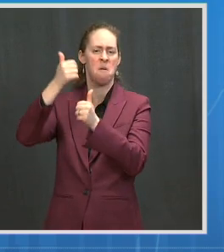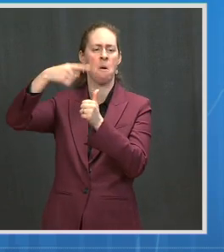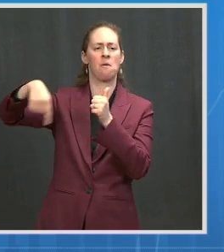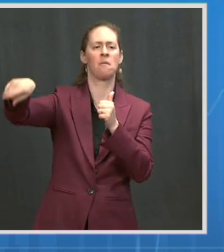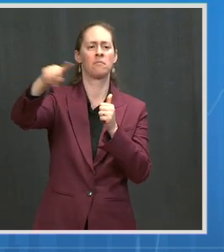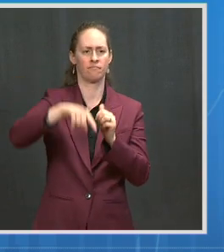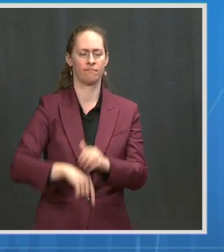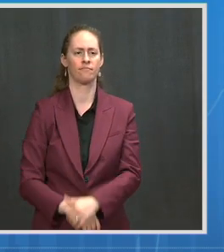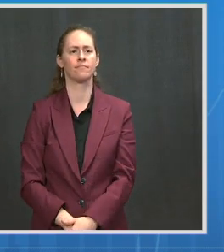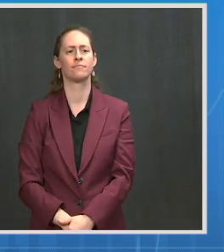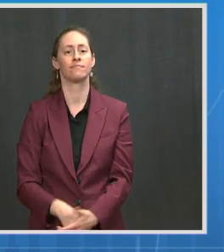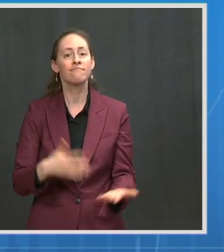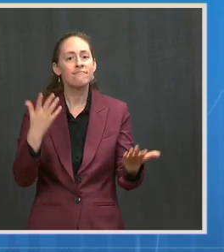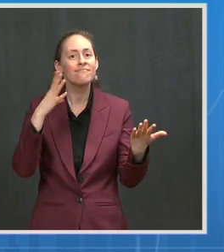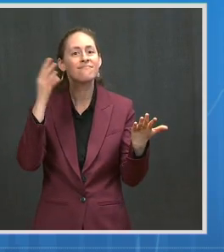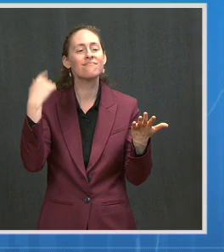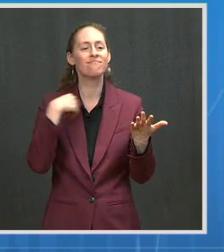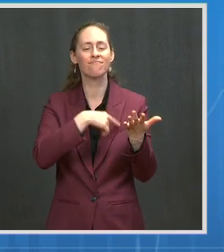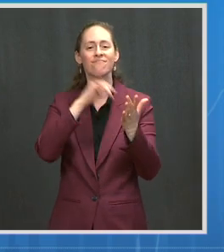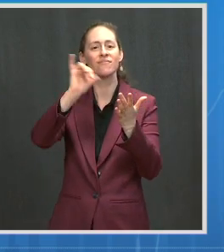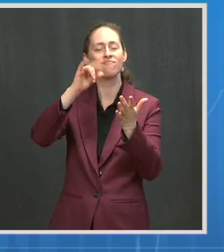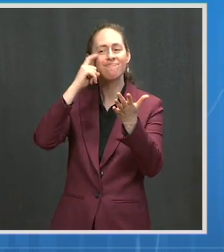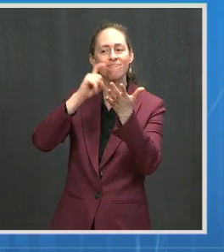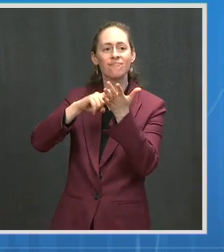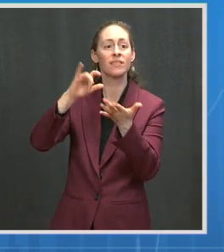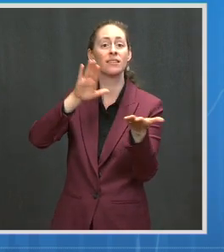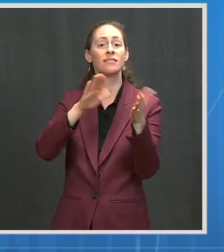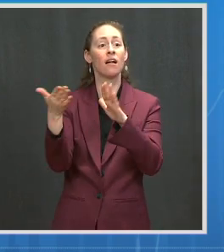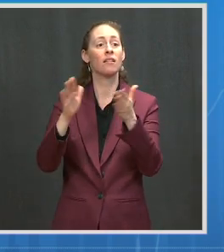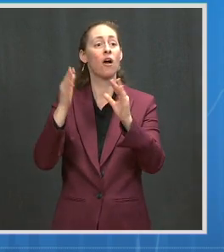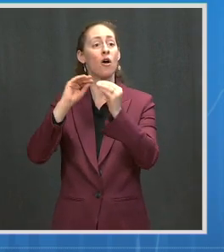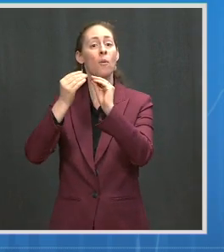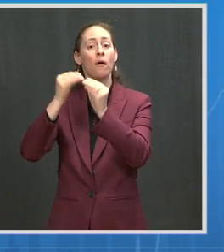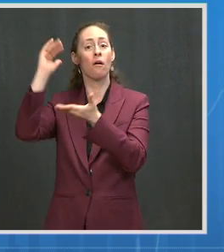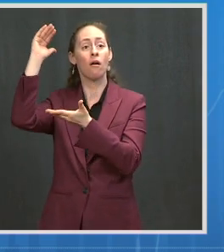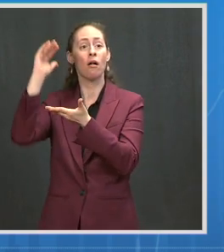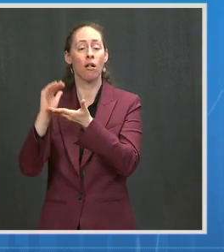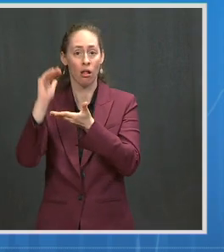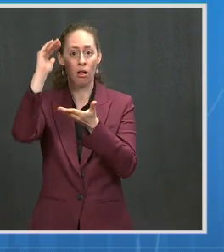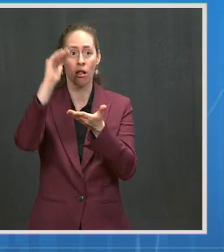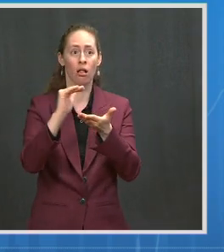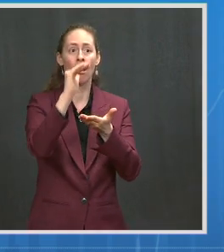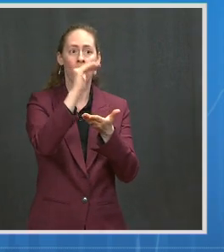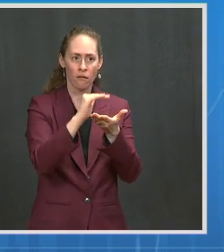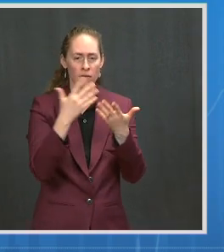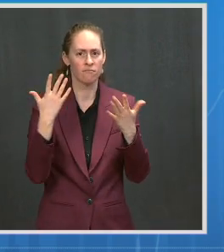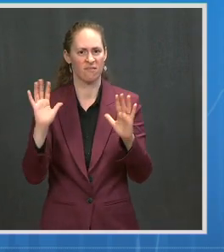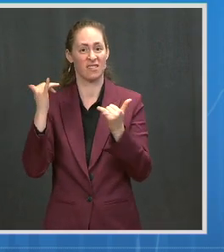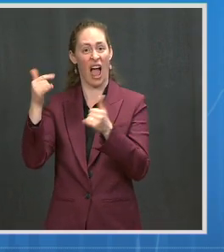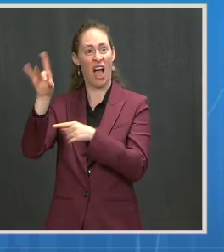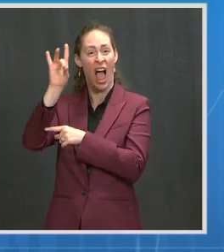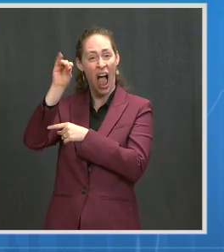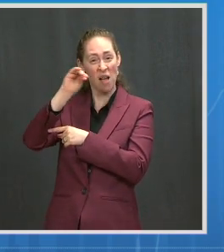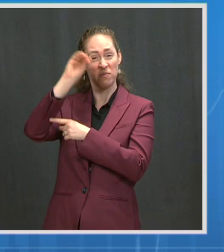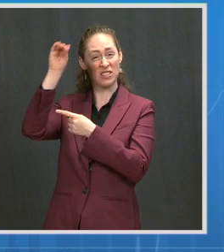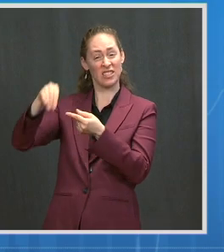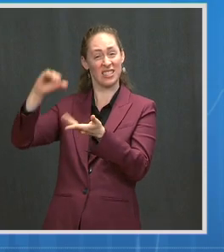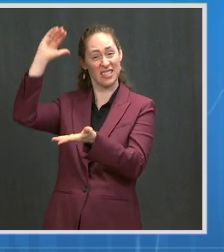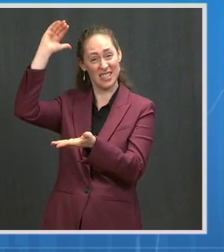about 80 percent across all seniors. And encouragingly, the data suggests a drop as well among Hispanics of over 80 percent,